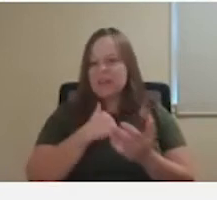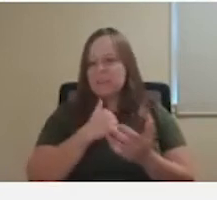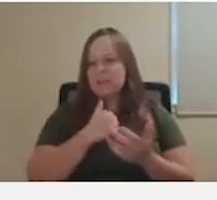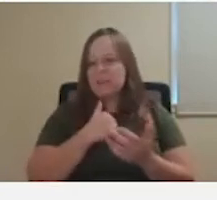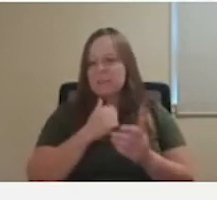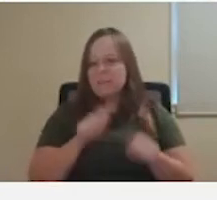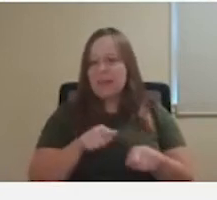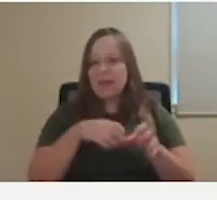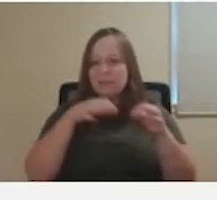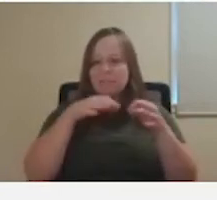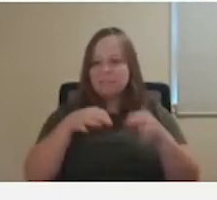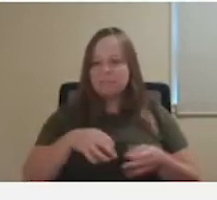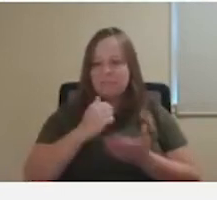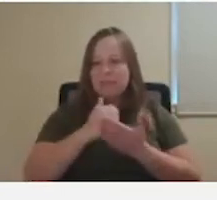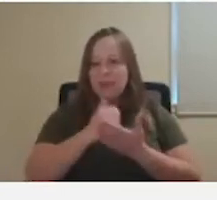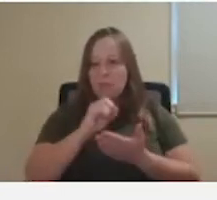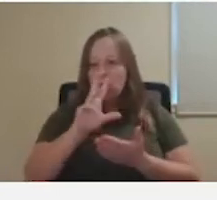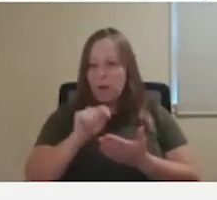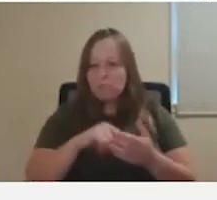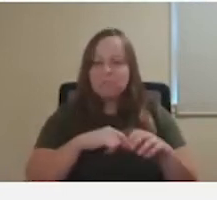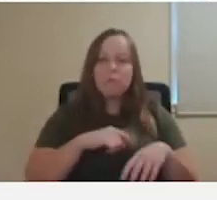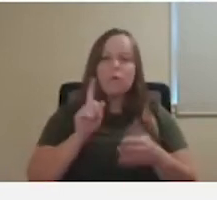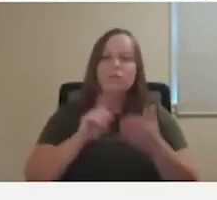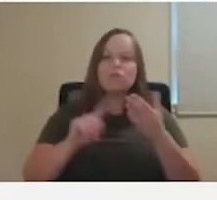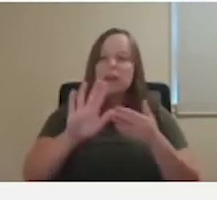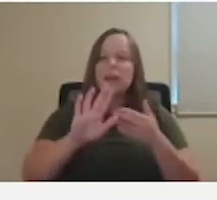I may be able to help out. Or check the Uber and Lyft websites.